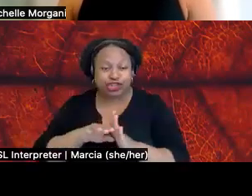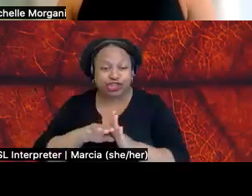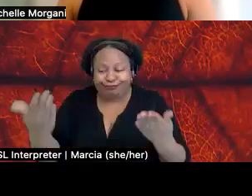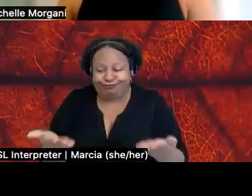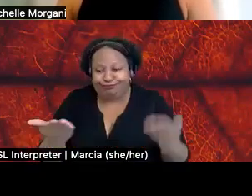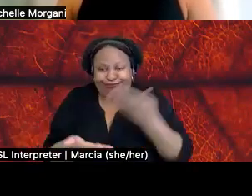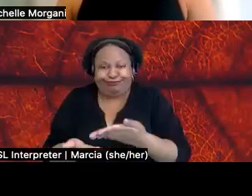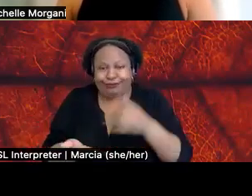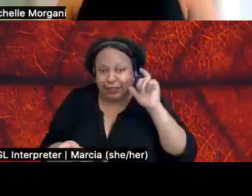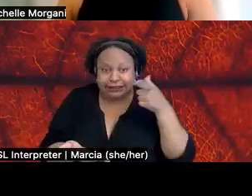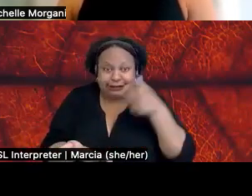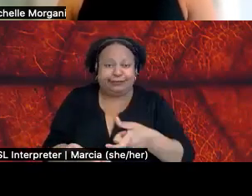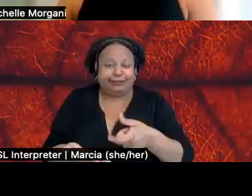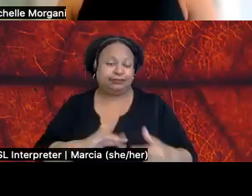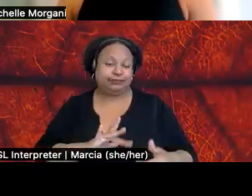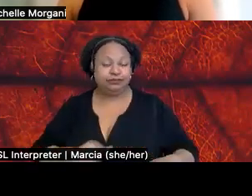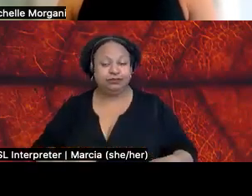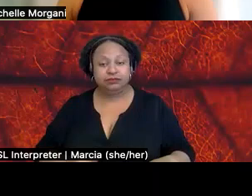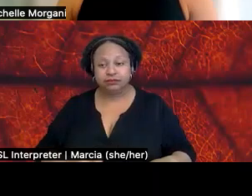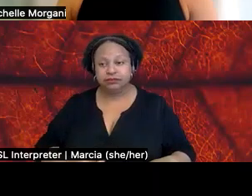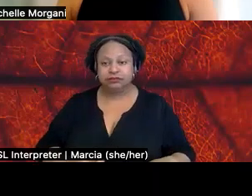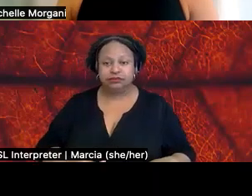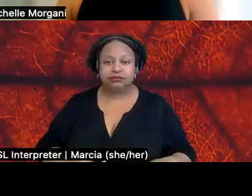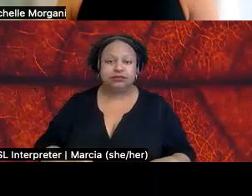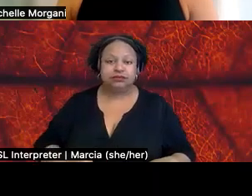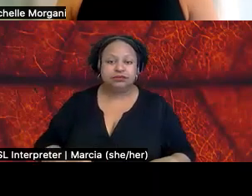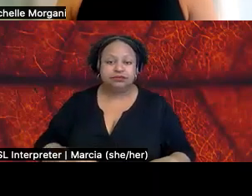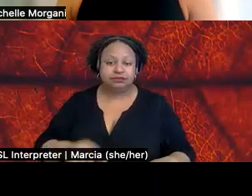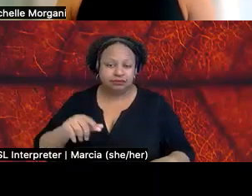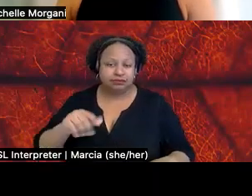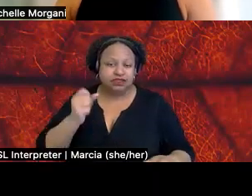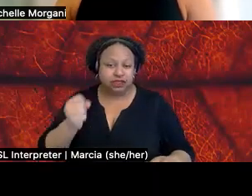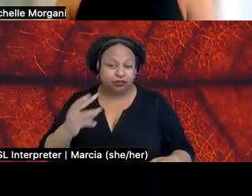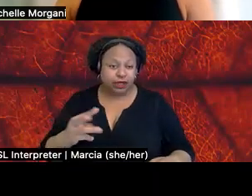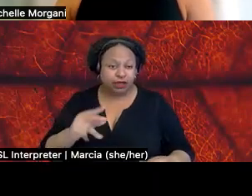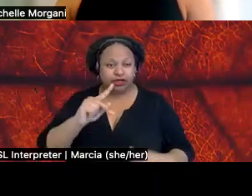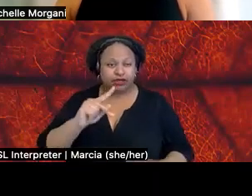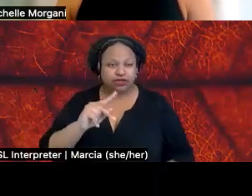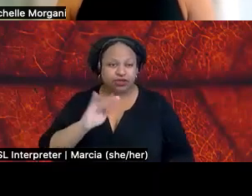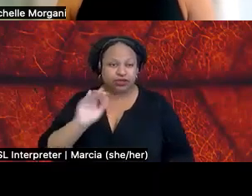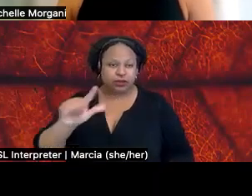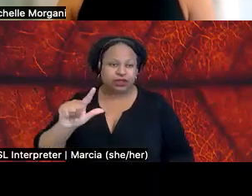Kurzweil 3000, our license, can be used on any computer connected to the